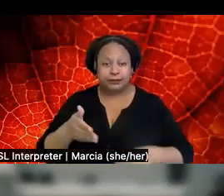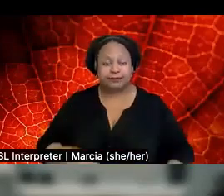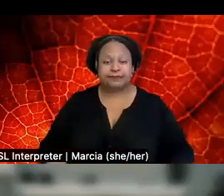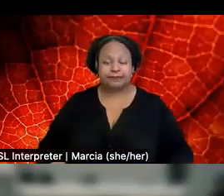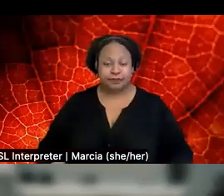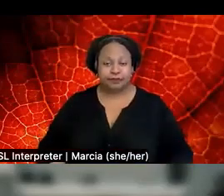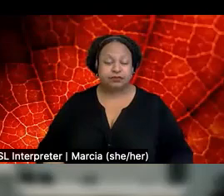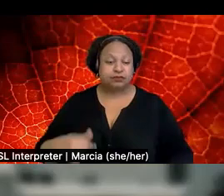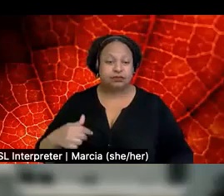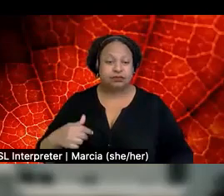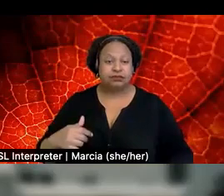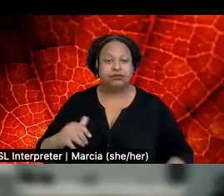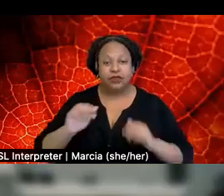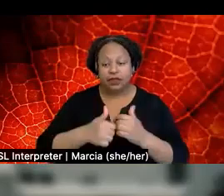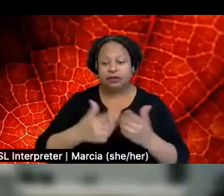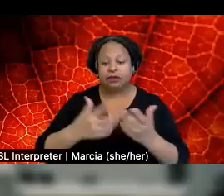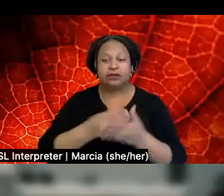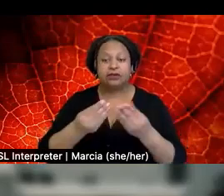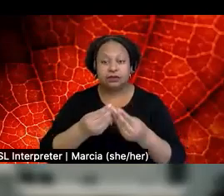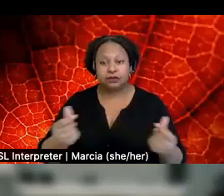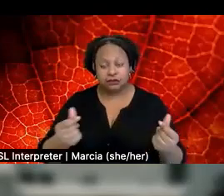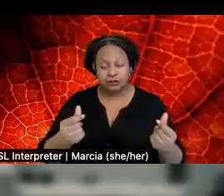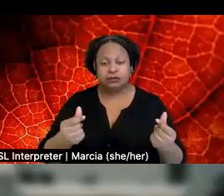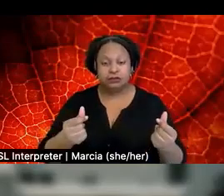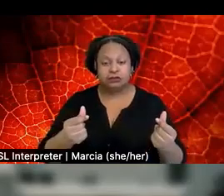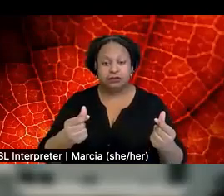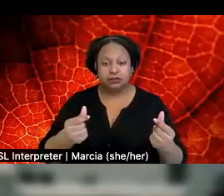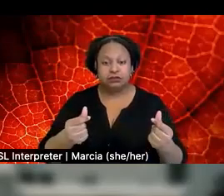That's how really things get resolved and we move to things quickly.